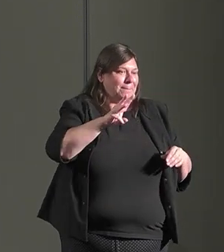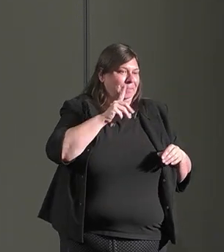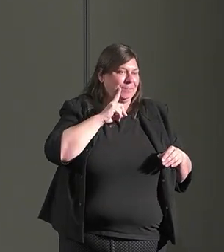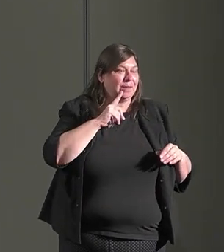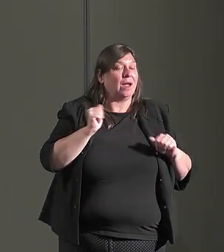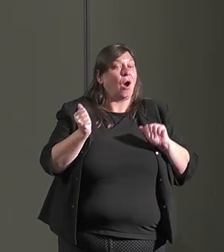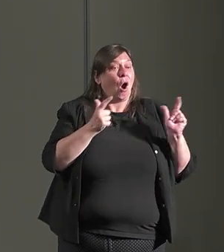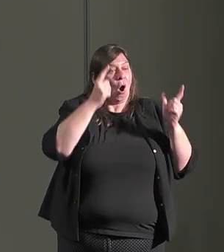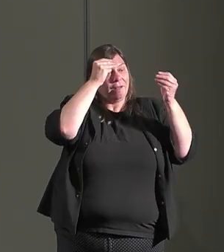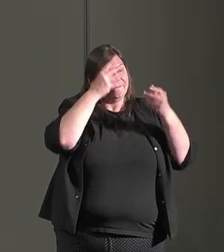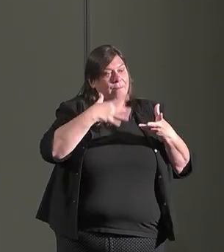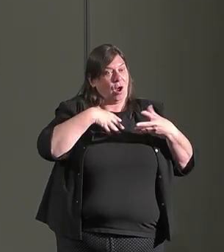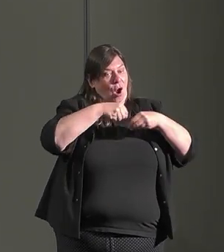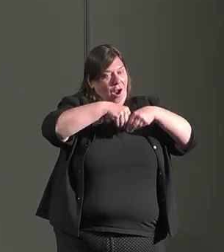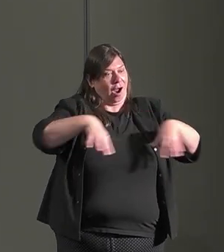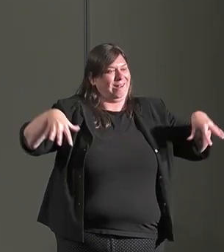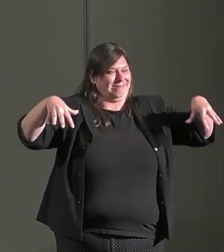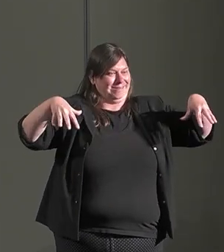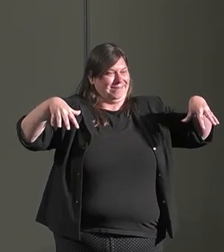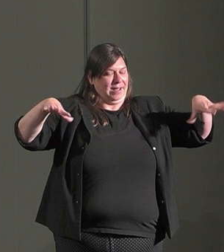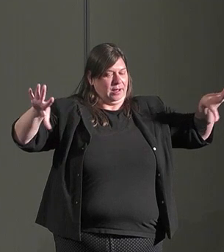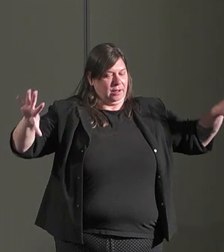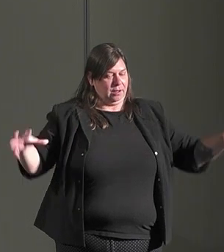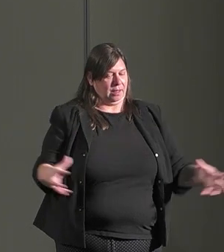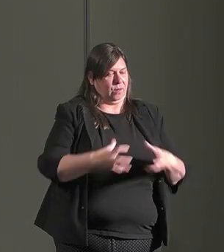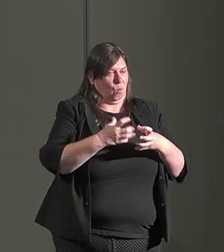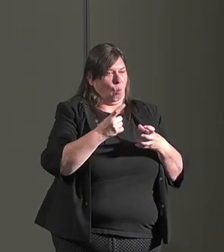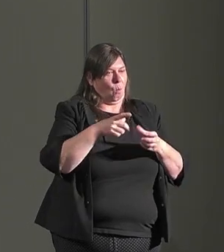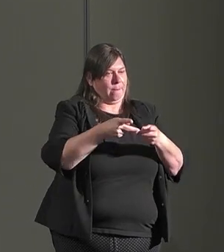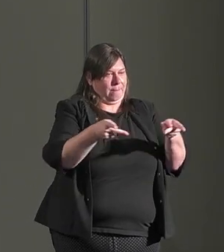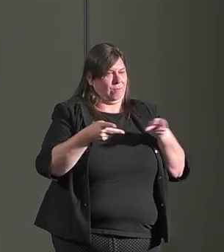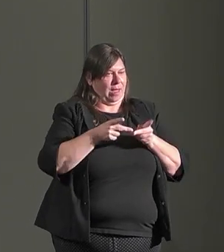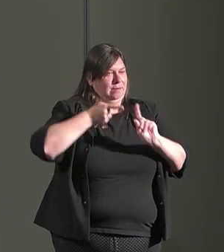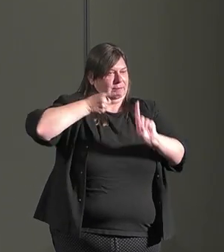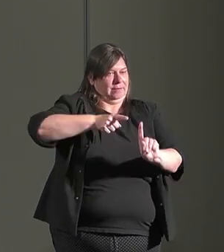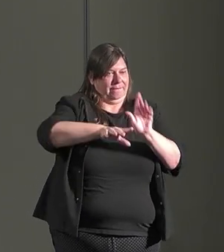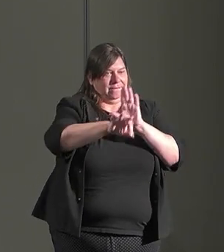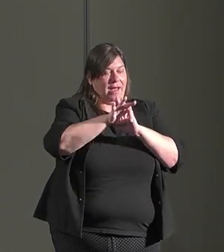the information around our accessibility in one location. The appropriately named,